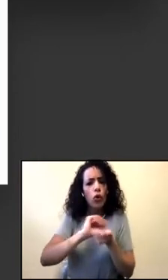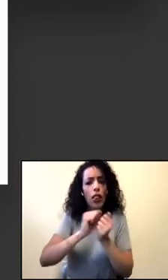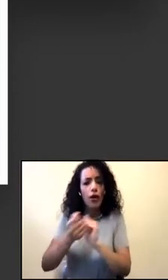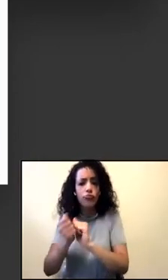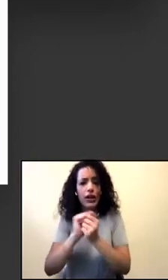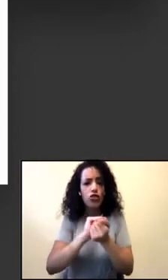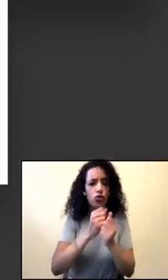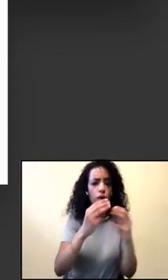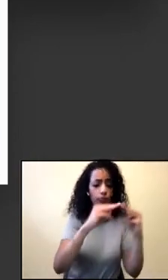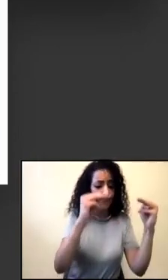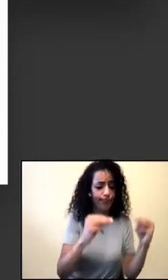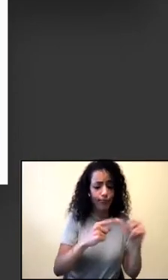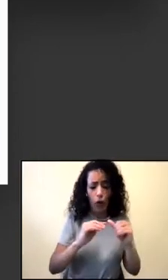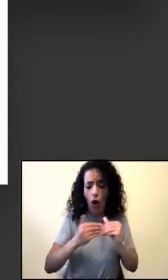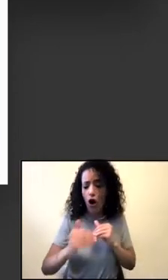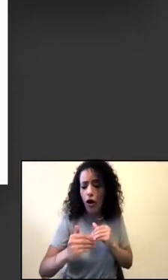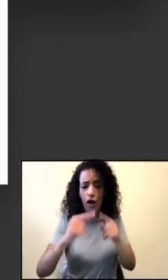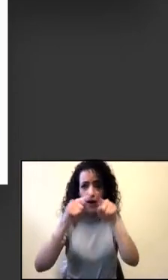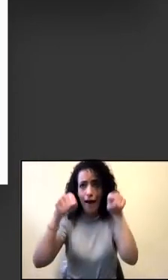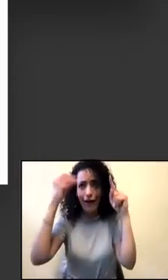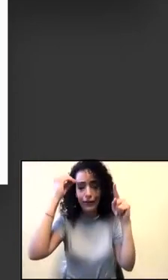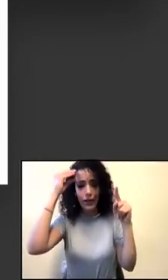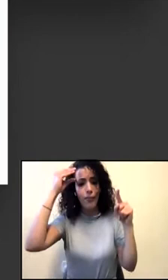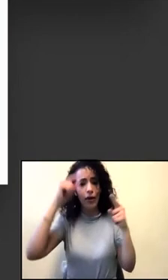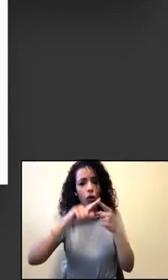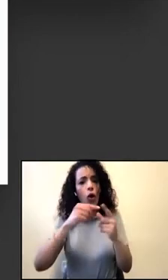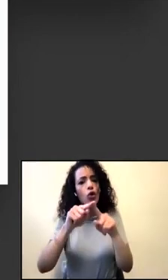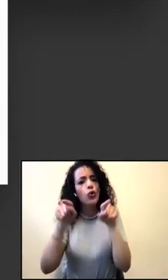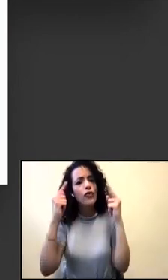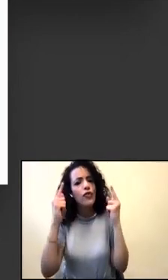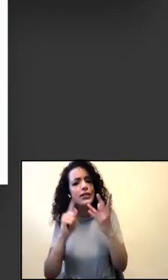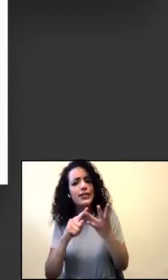archives, academics, universities, artists, media and community groups across Britain.